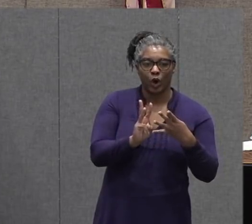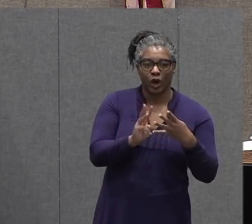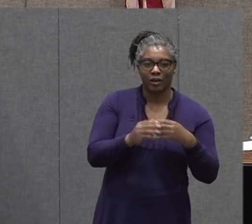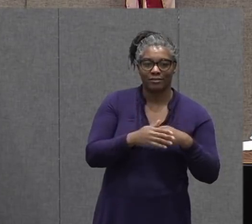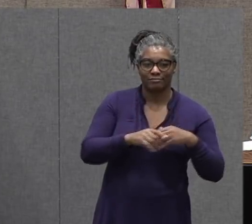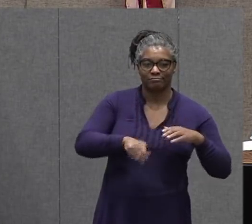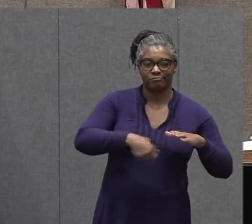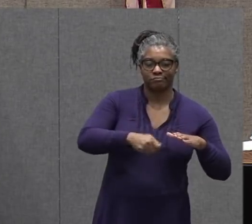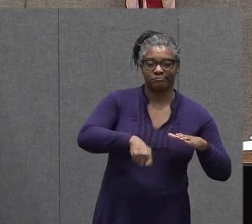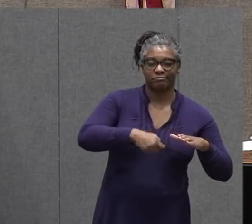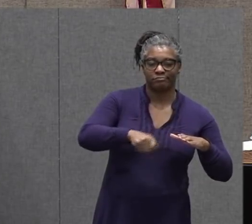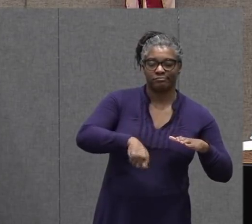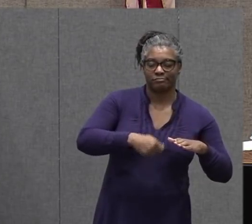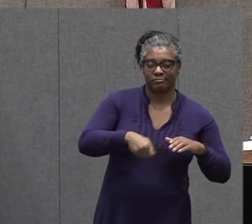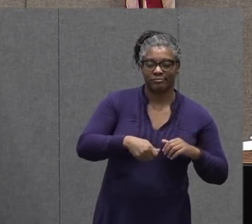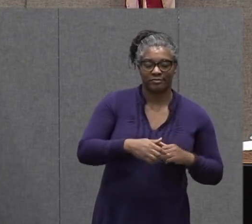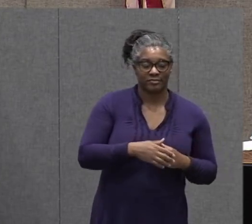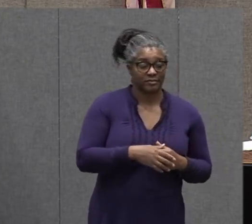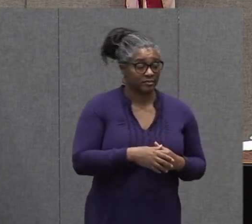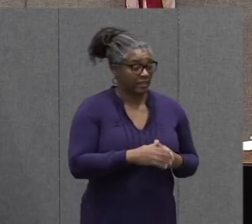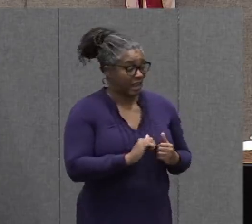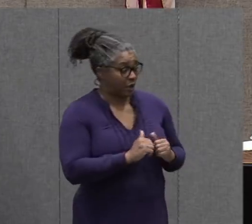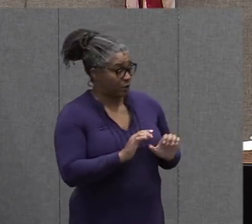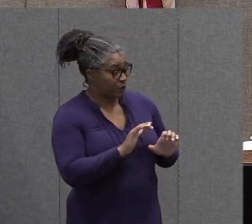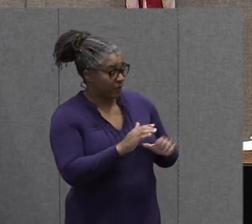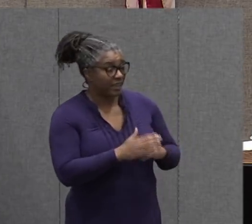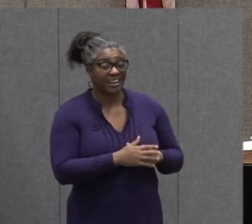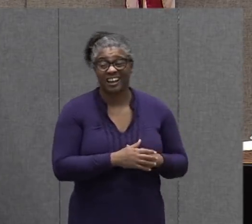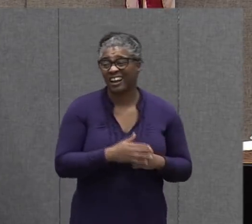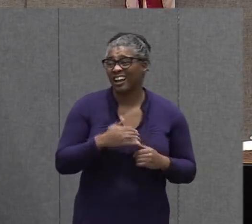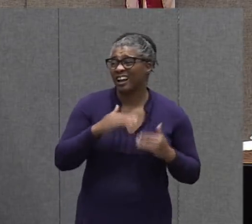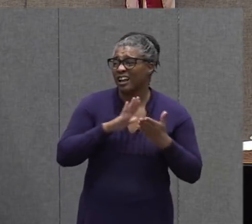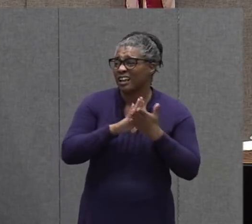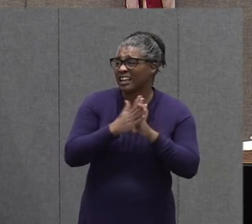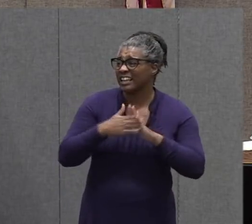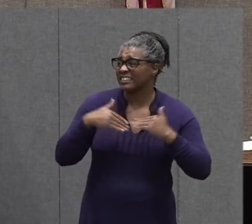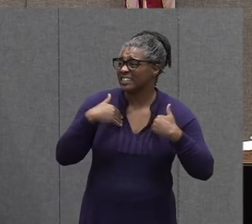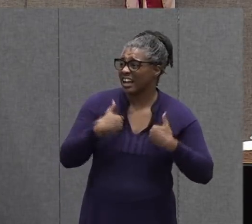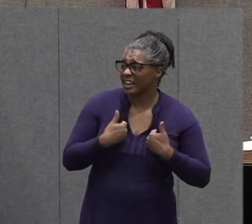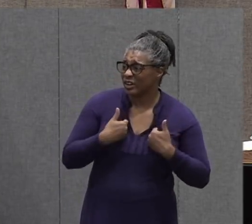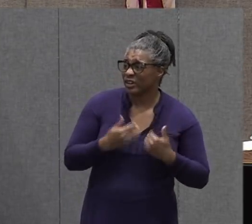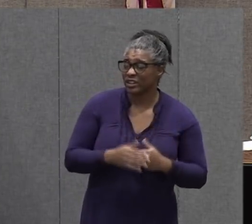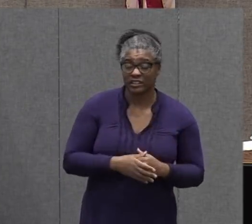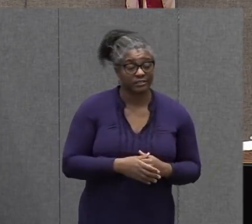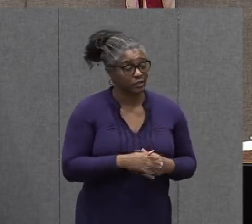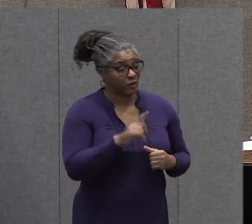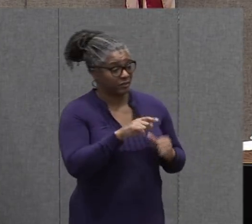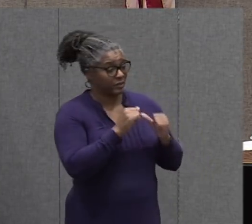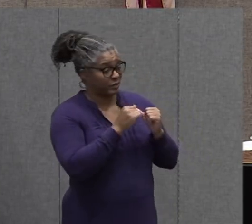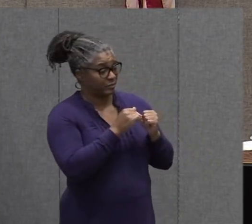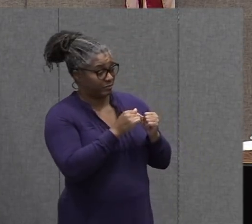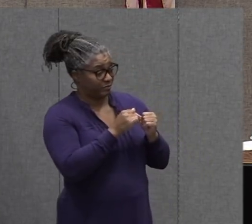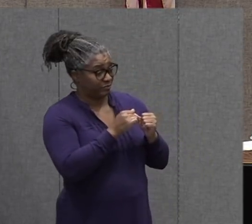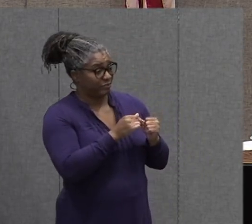is getting very tired. [Miss Garcia] Keep going, you have to keep going. That'll teach you, keep going.